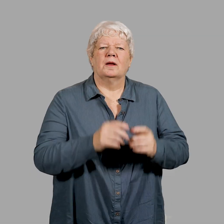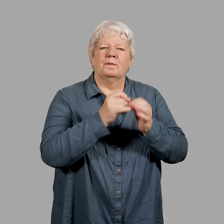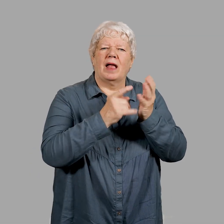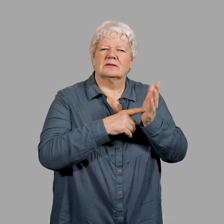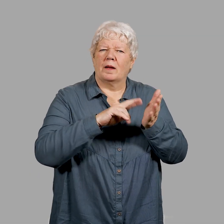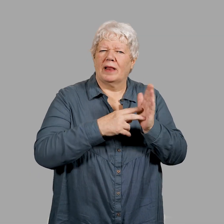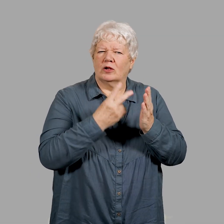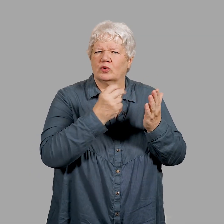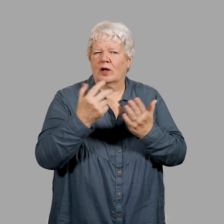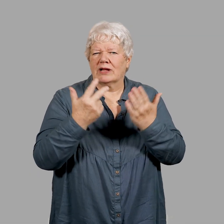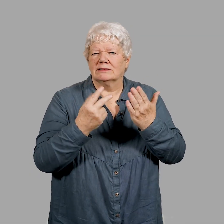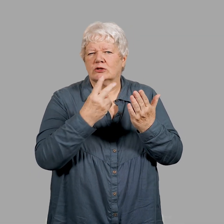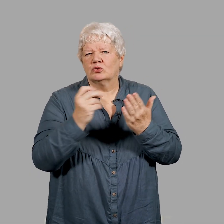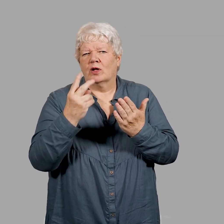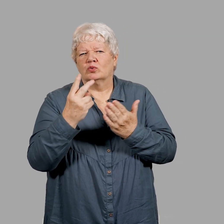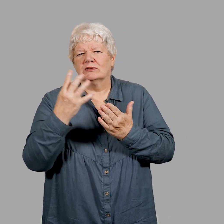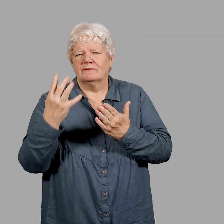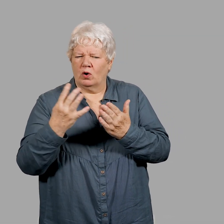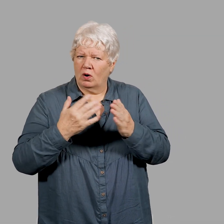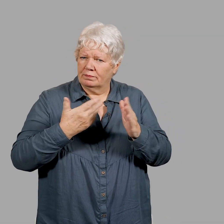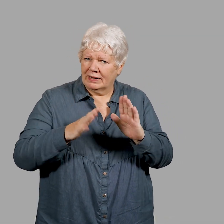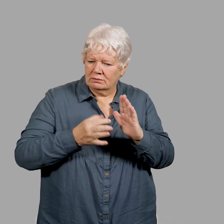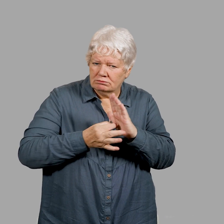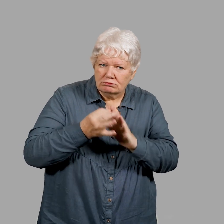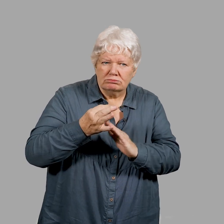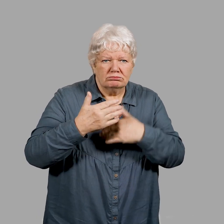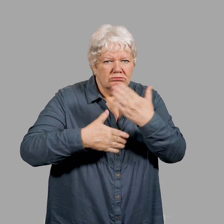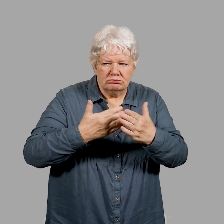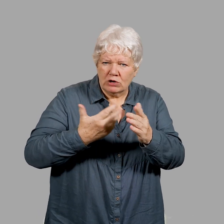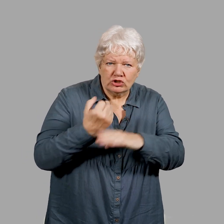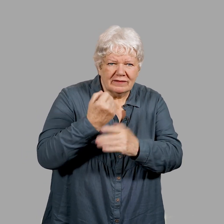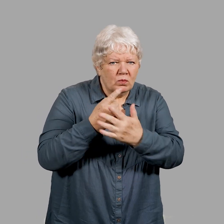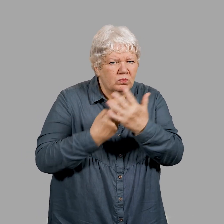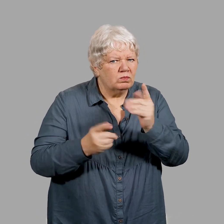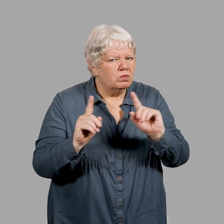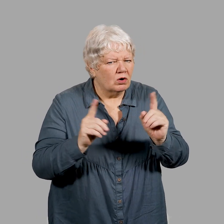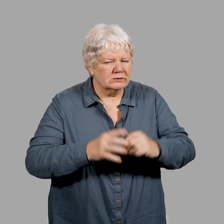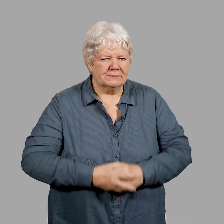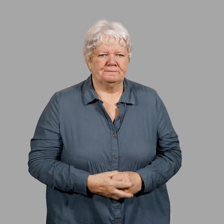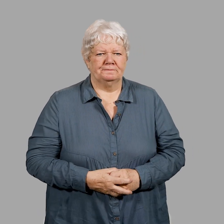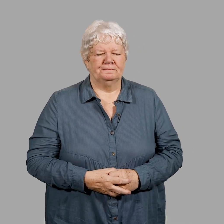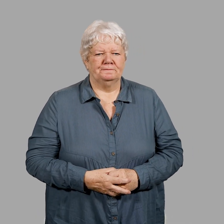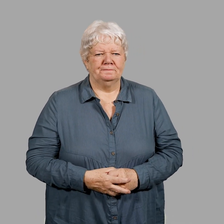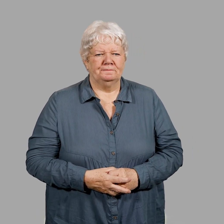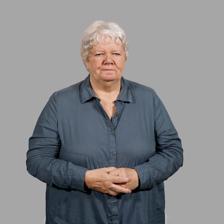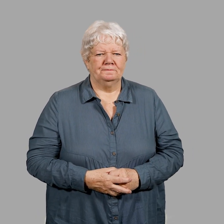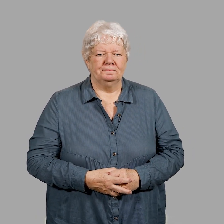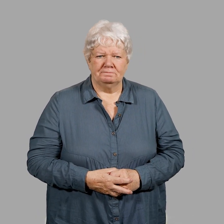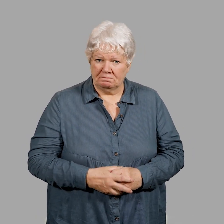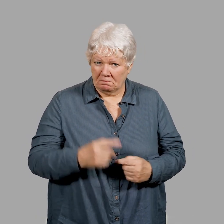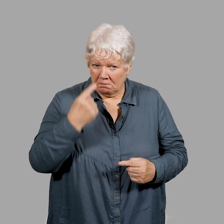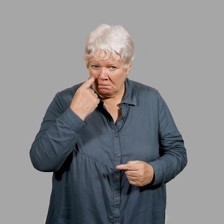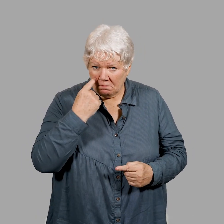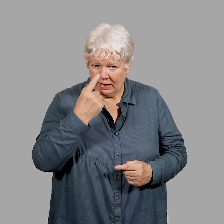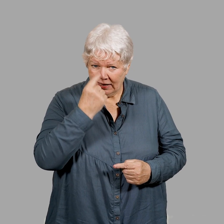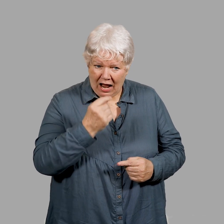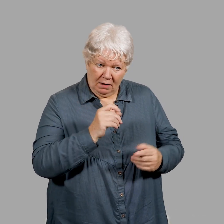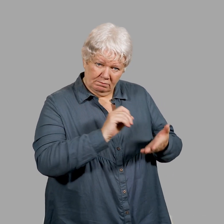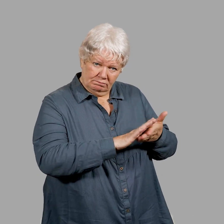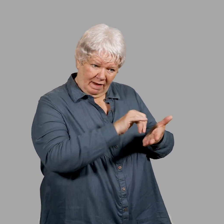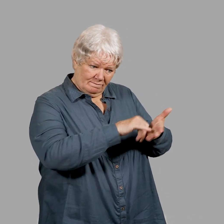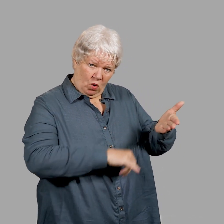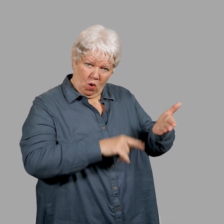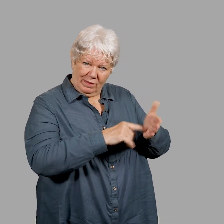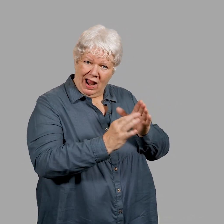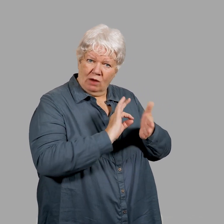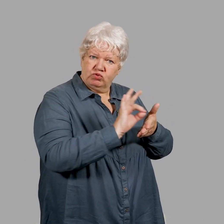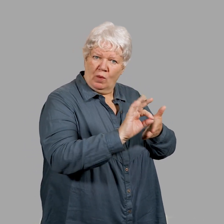Objective: Investigate if a declaration box